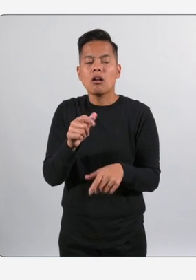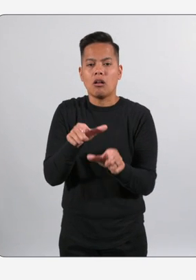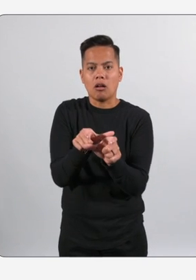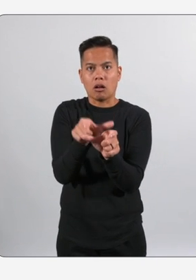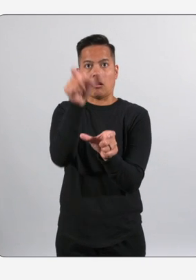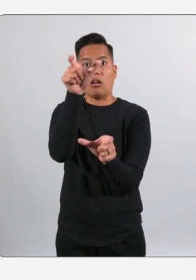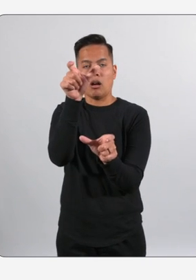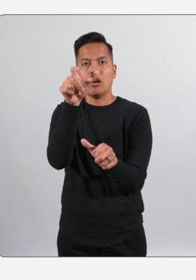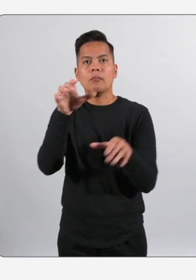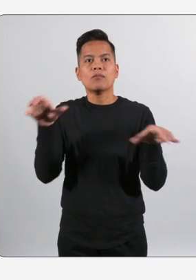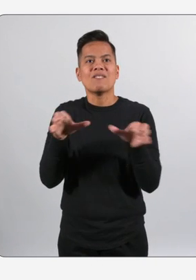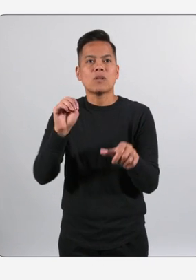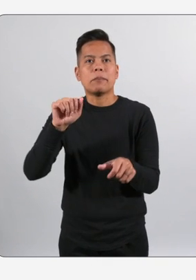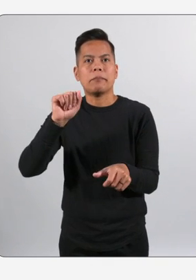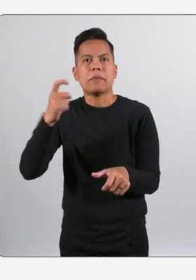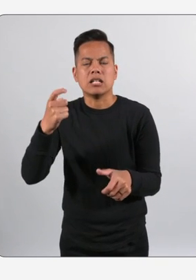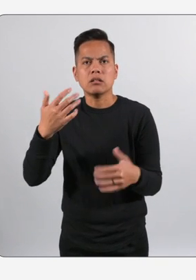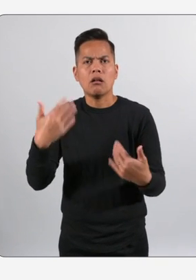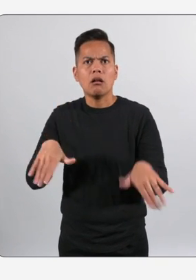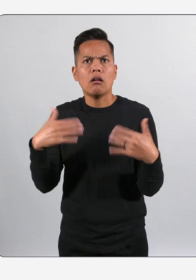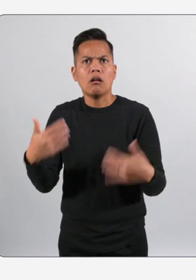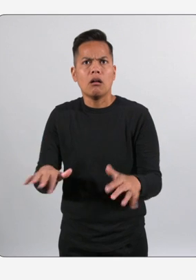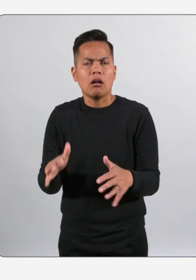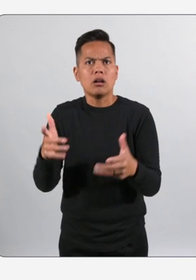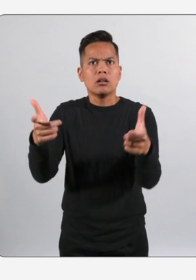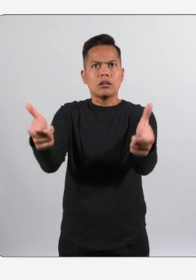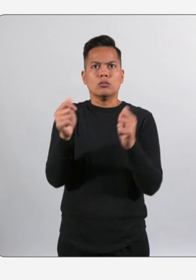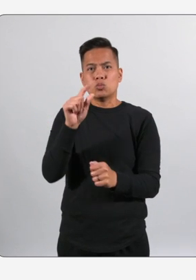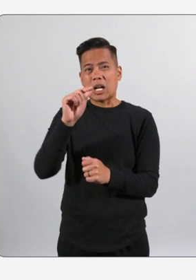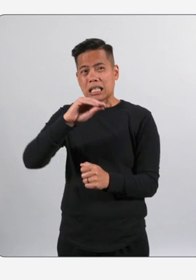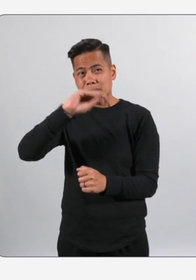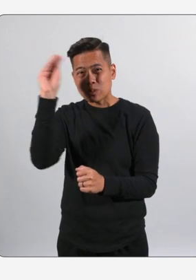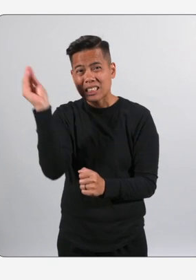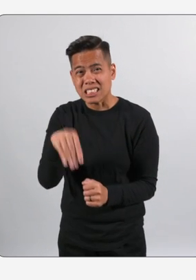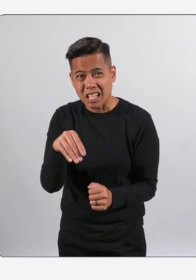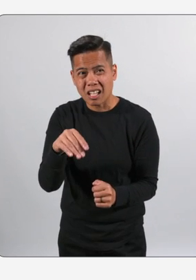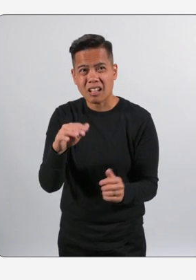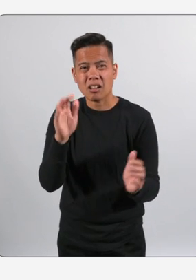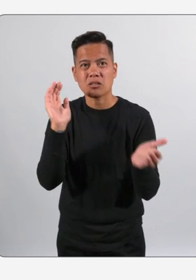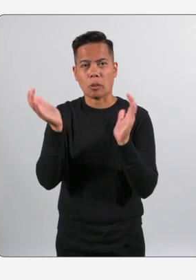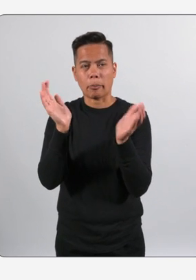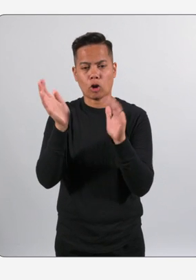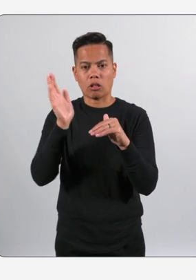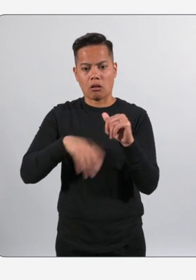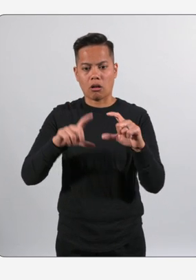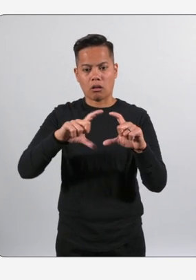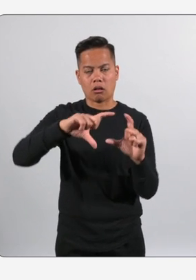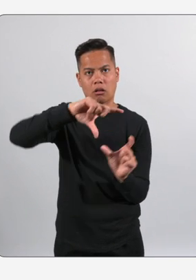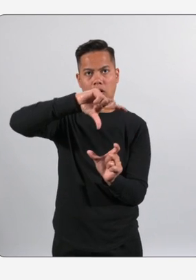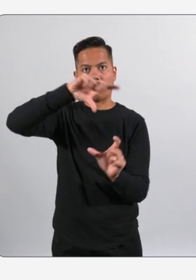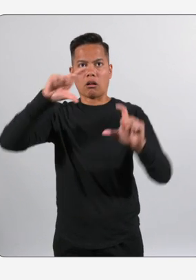percent more conversions in YouTube compared to horizontal videos alone. Our vision of your creativity